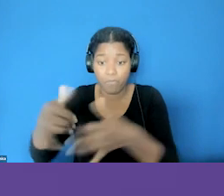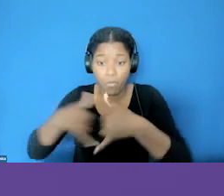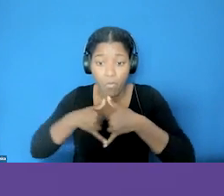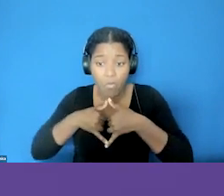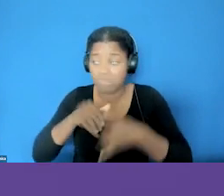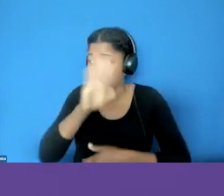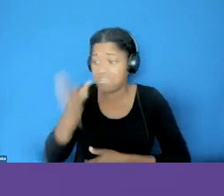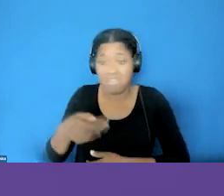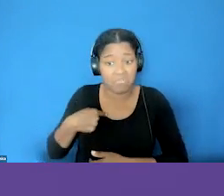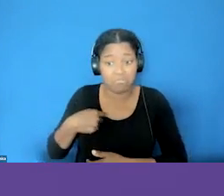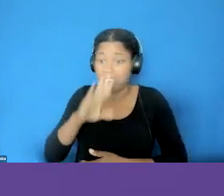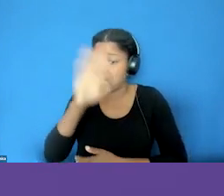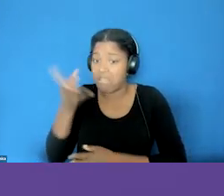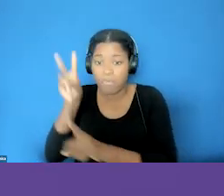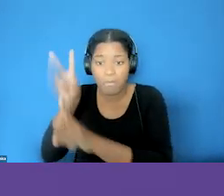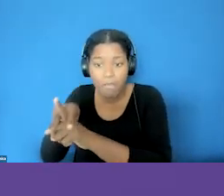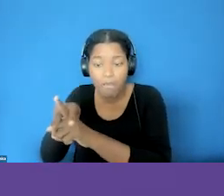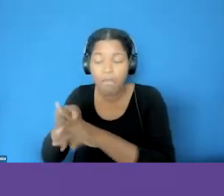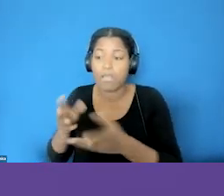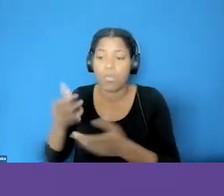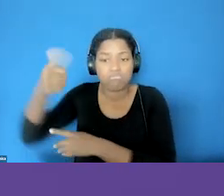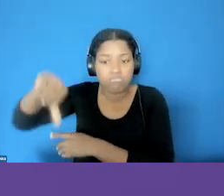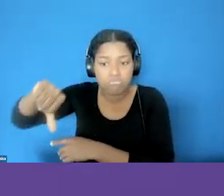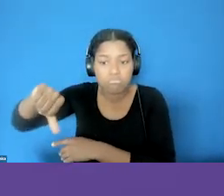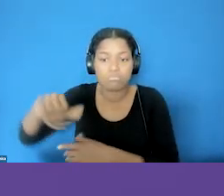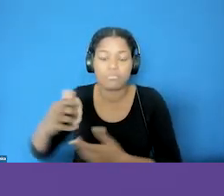or if you never applied for one and you become declined.